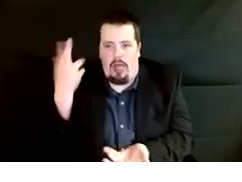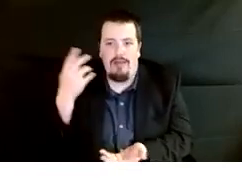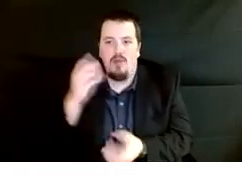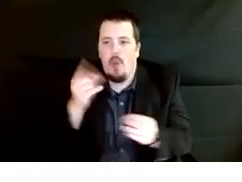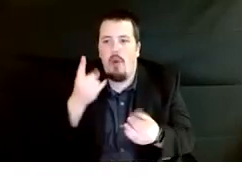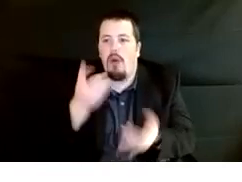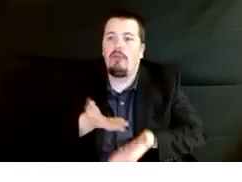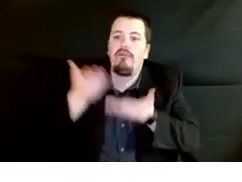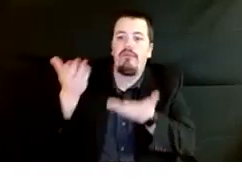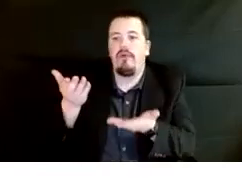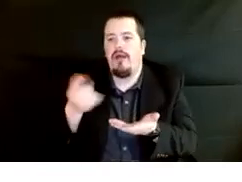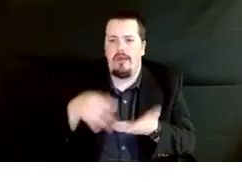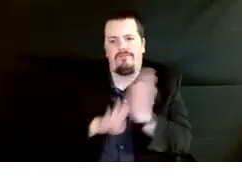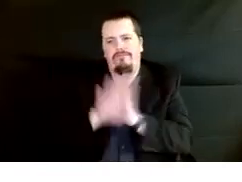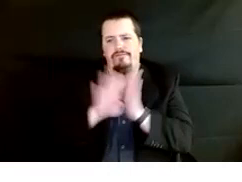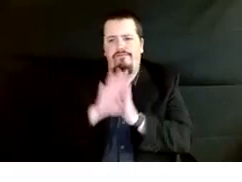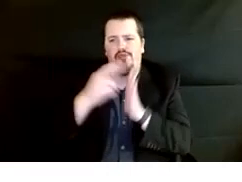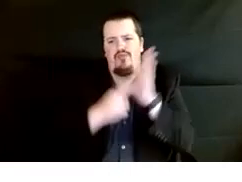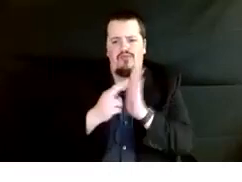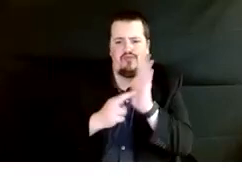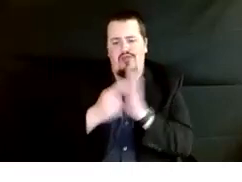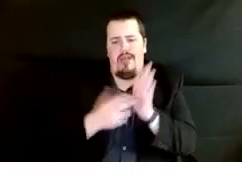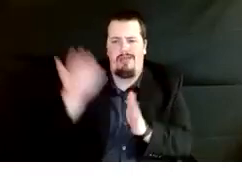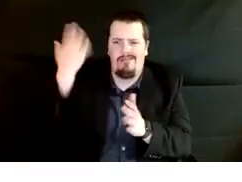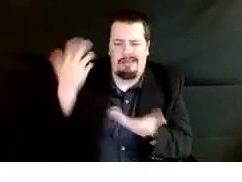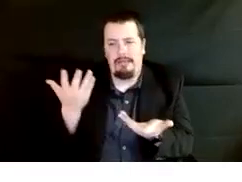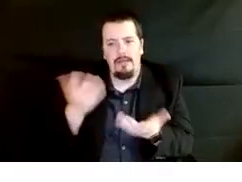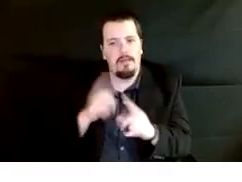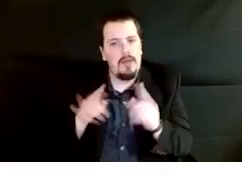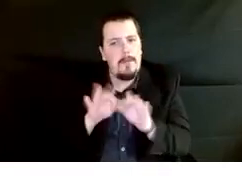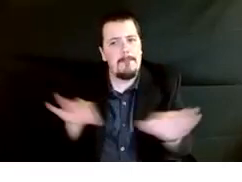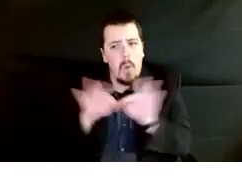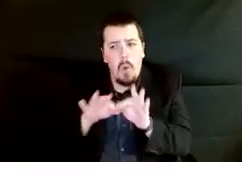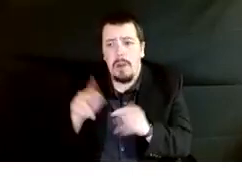while they were developing these guidelines, so it's just so very important to speak up